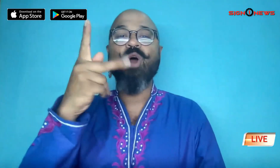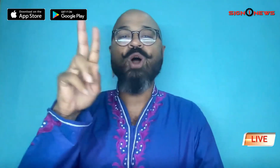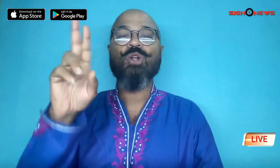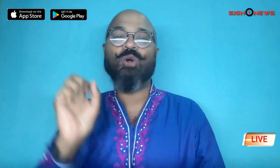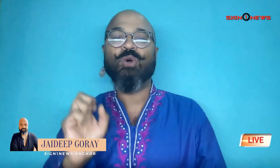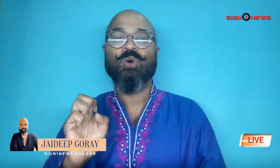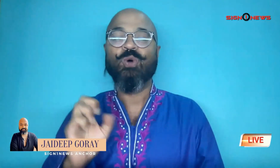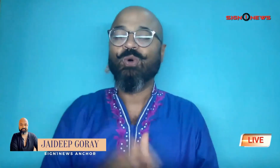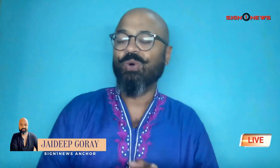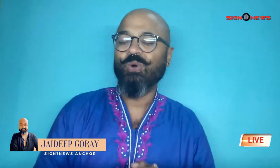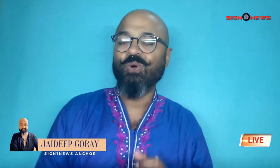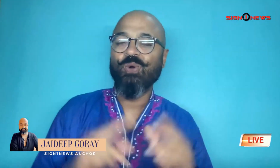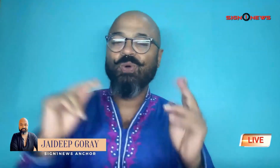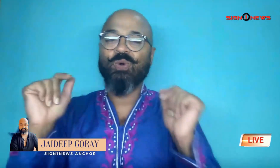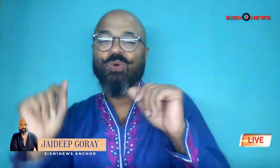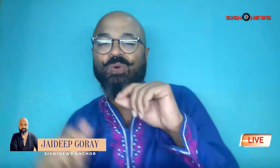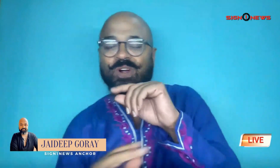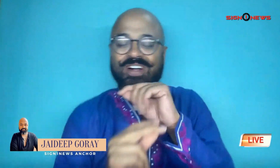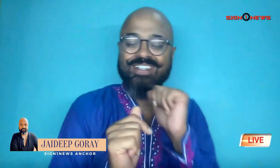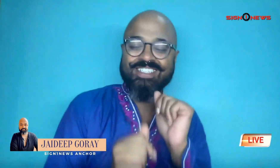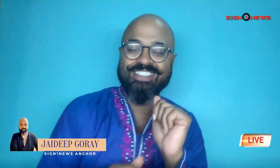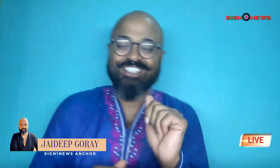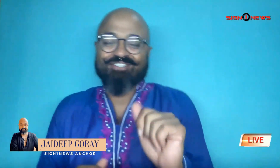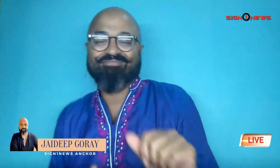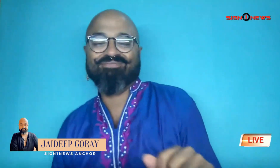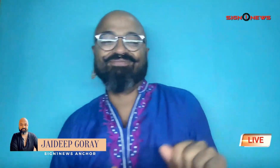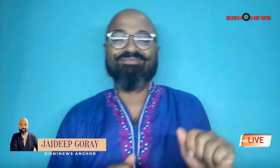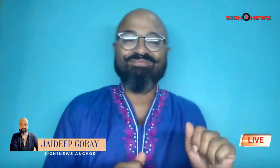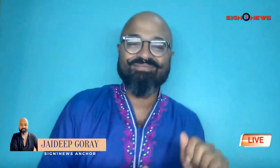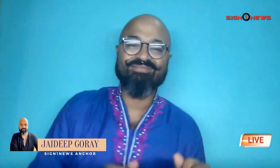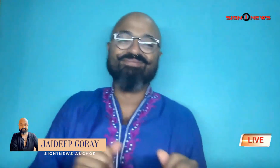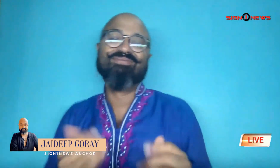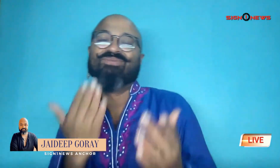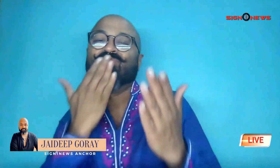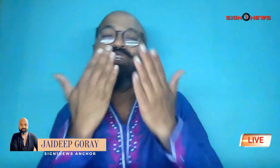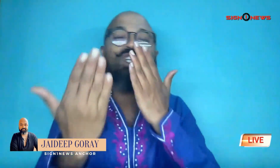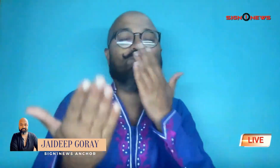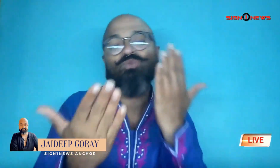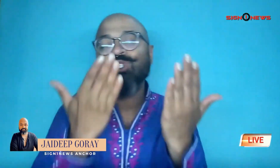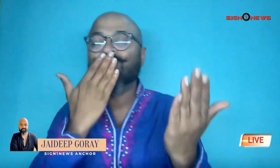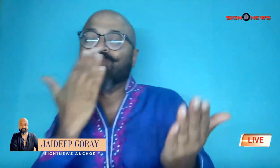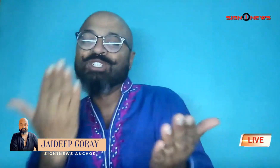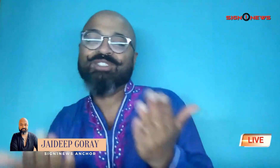smartphone You can also watch on Apple TV, Amazon and Roku